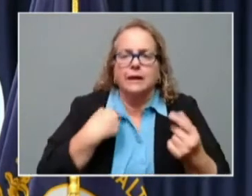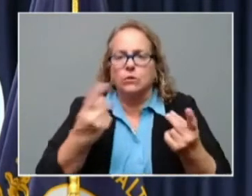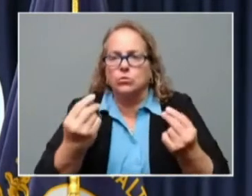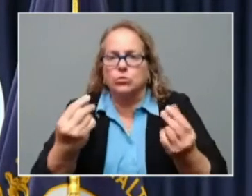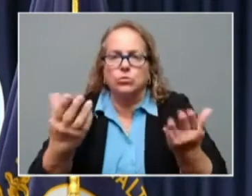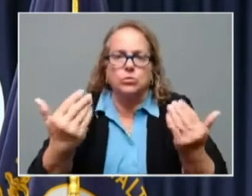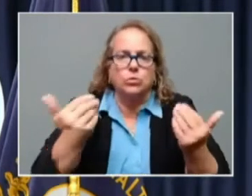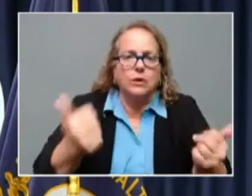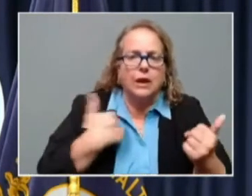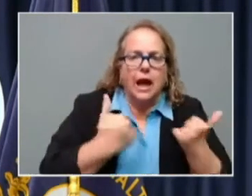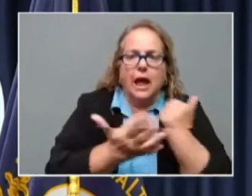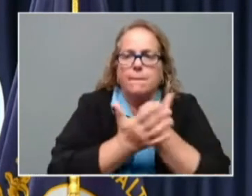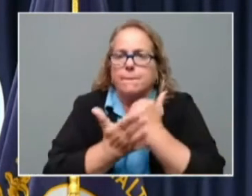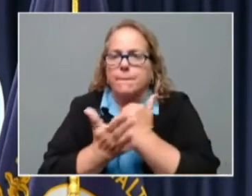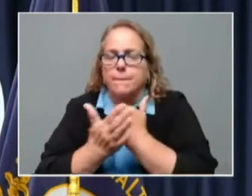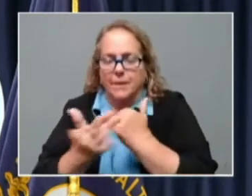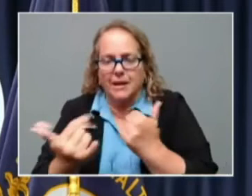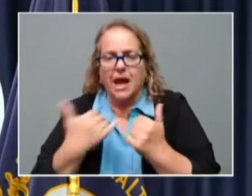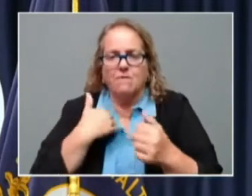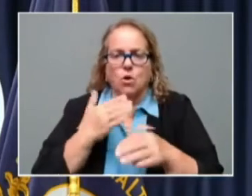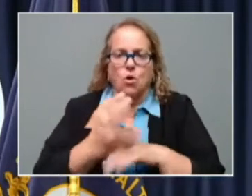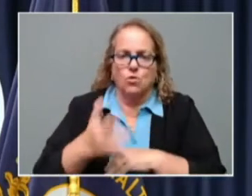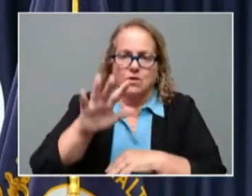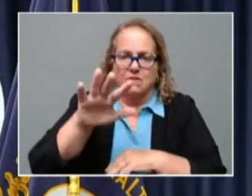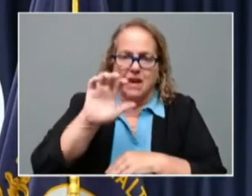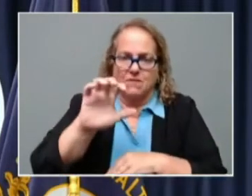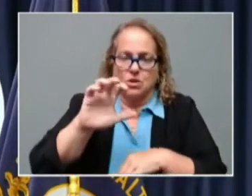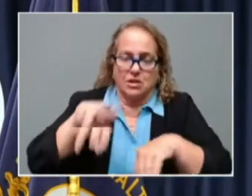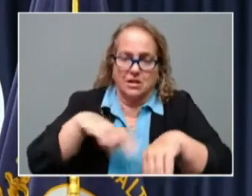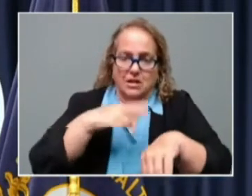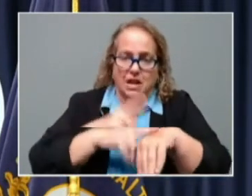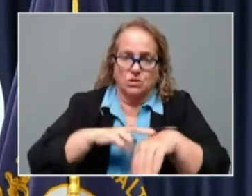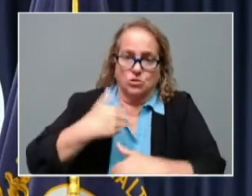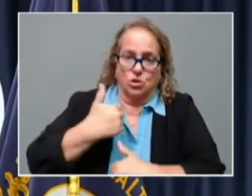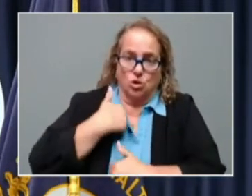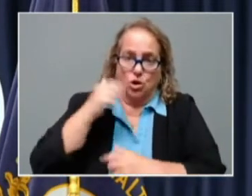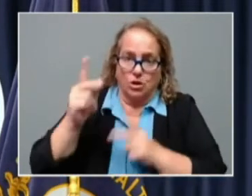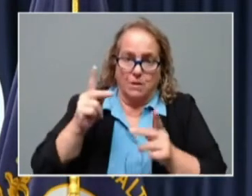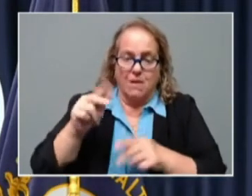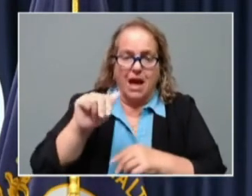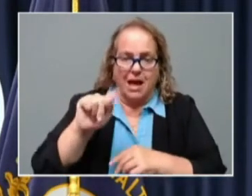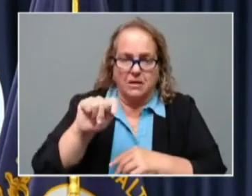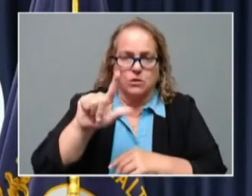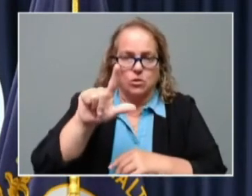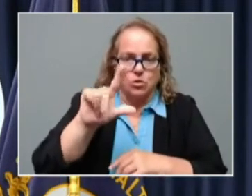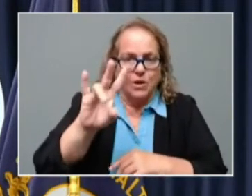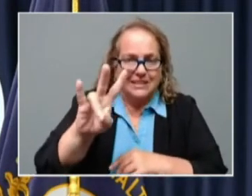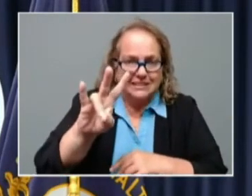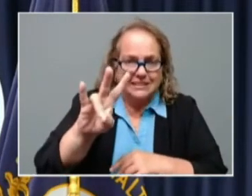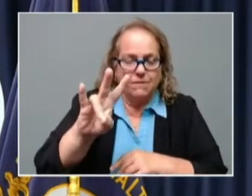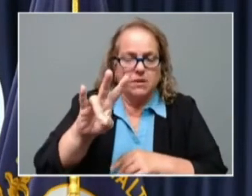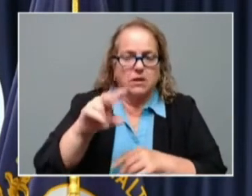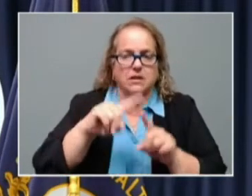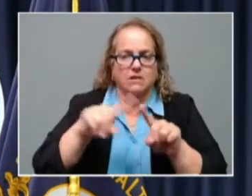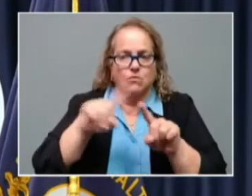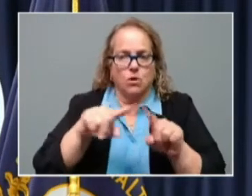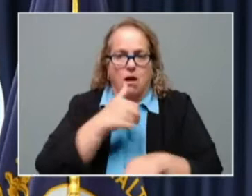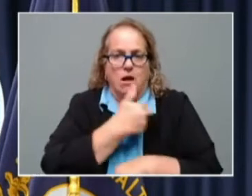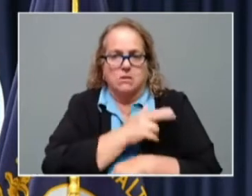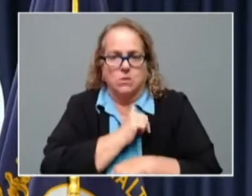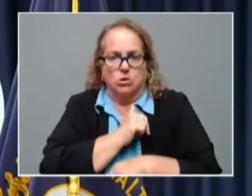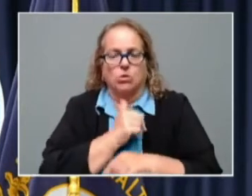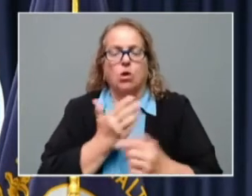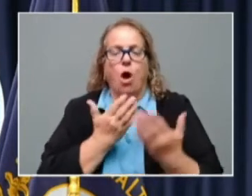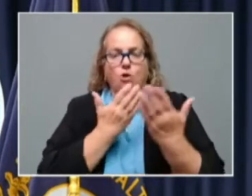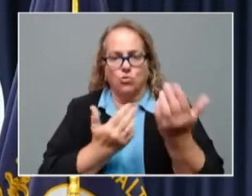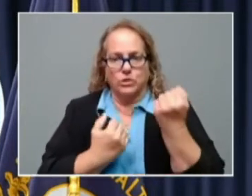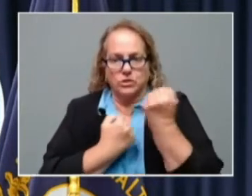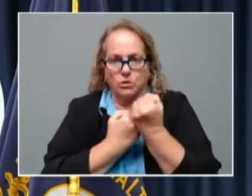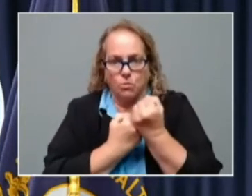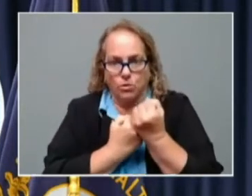500 National Guard members At 27 area hospitals offering support um schools.